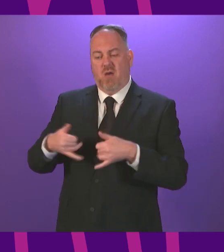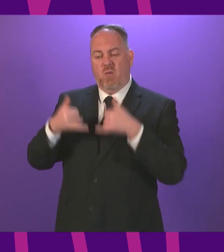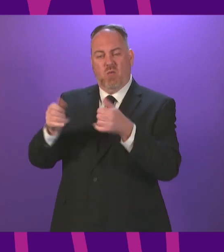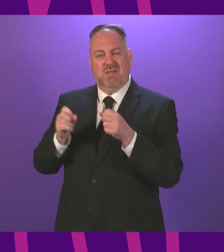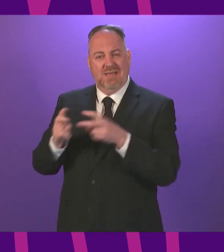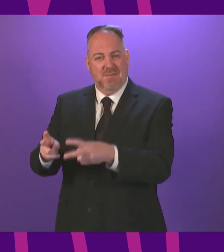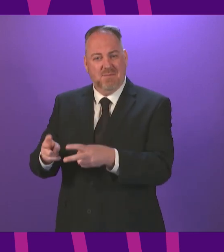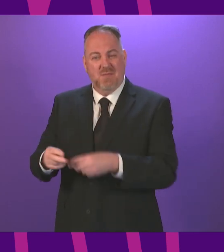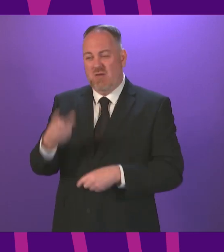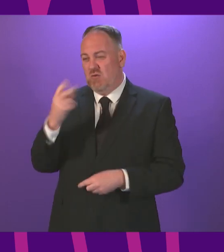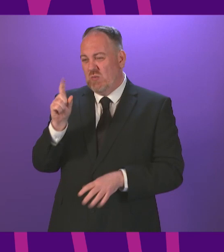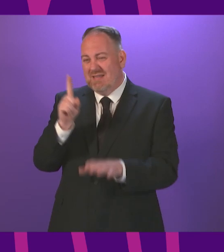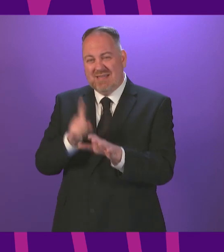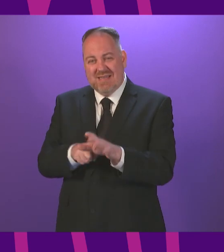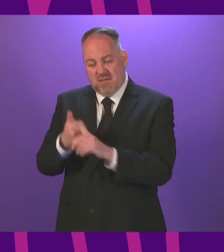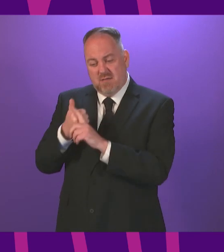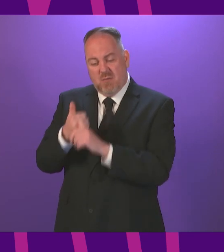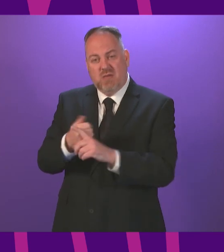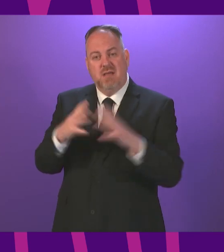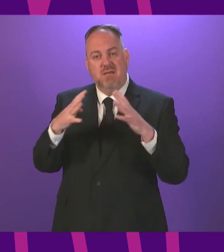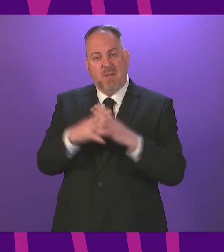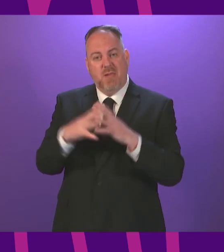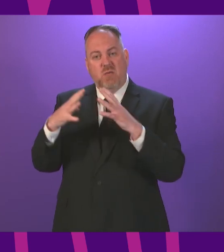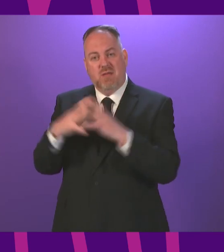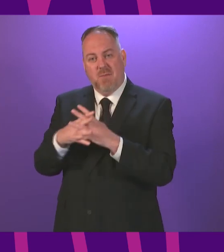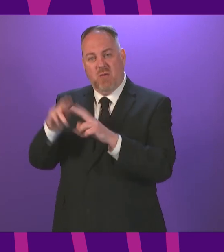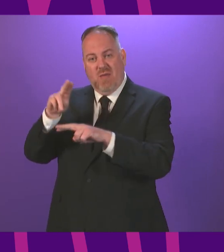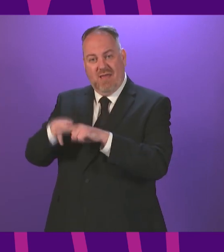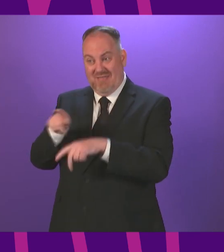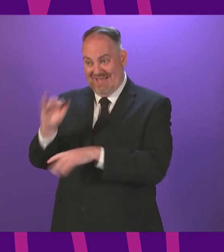of WWF UK, which he helped to found, with a further 15 years as the international president